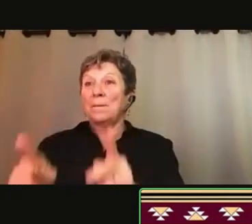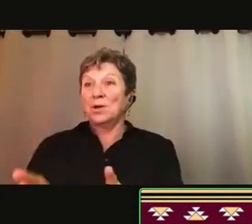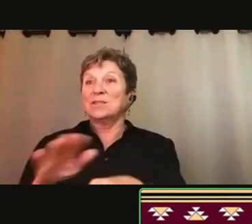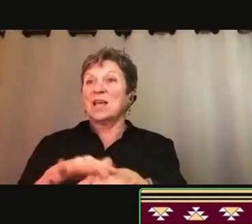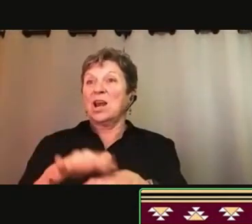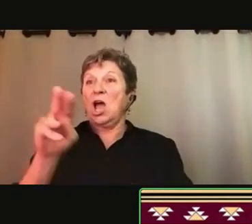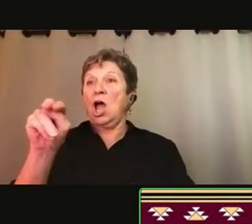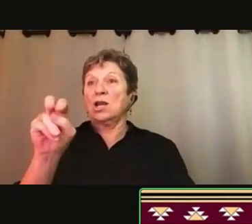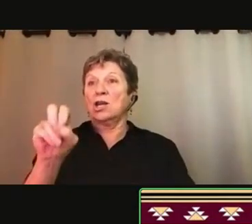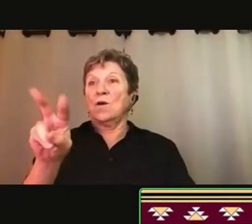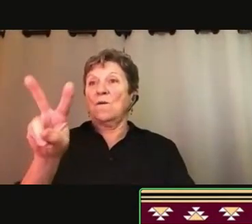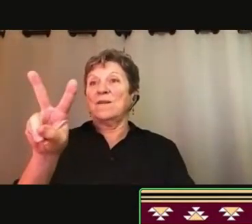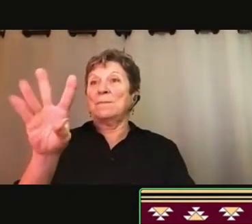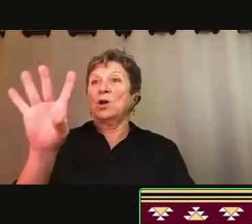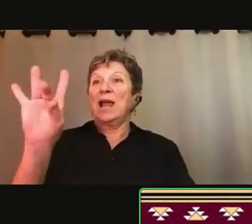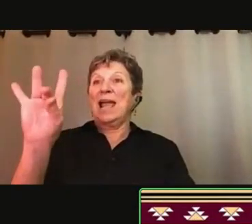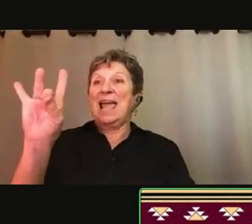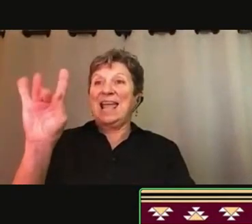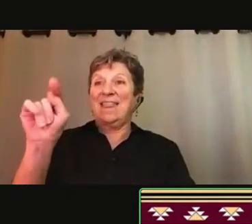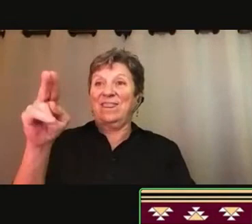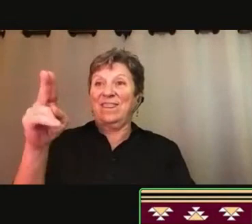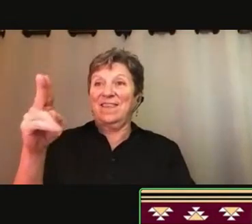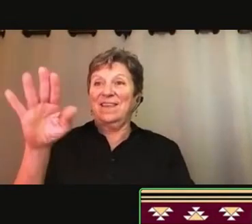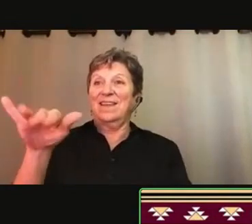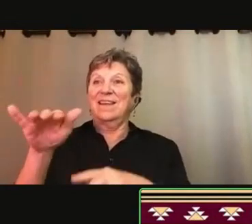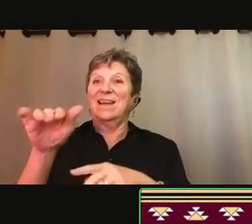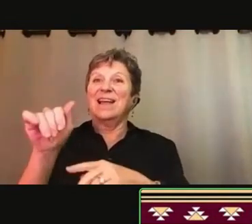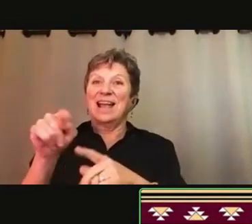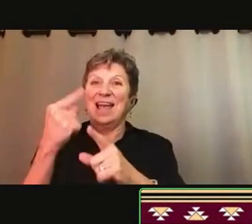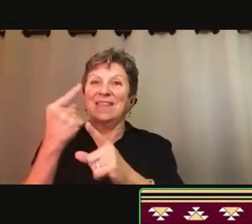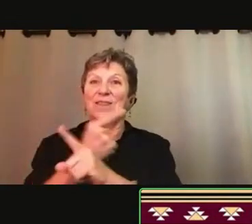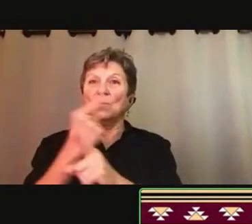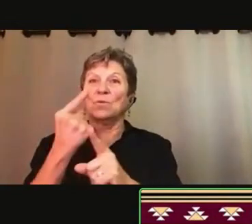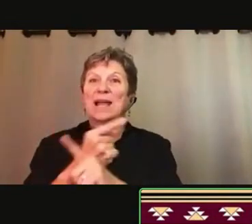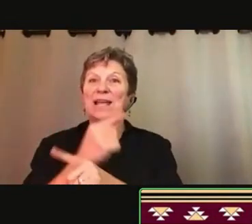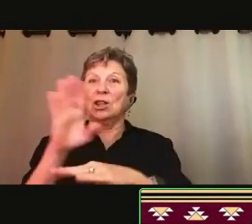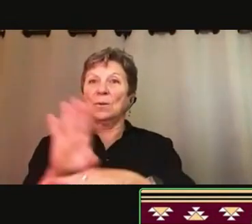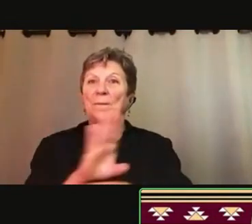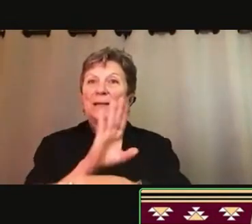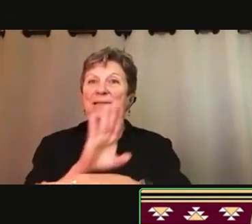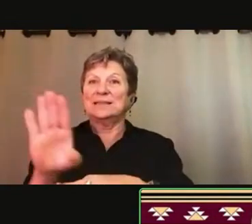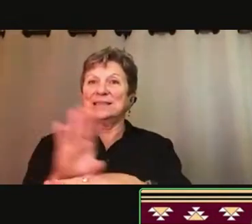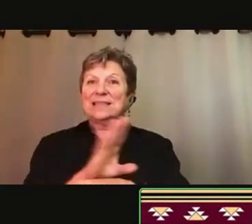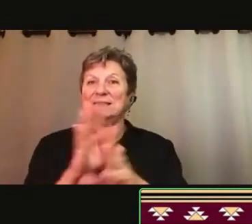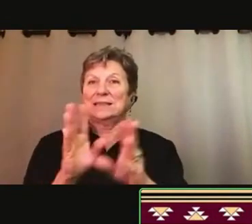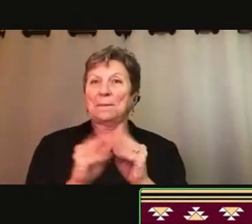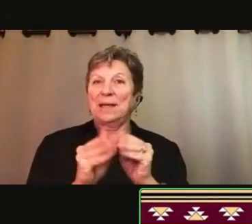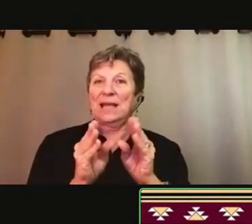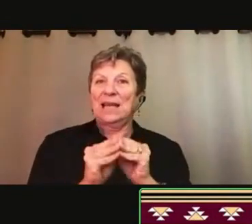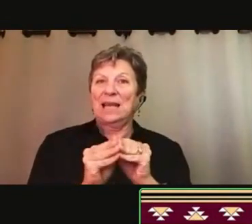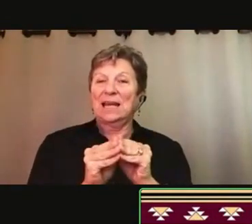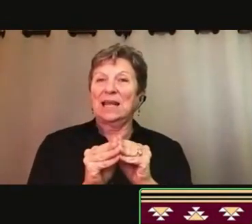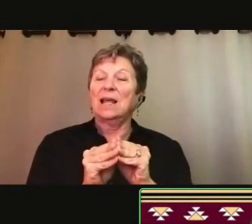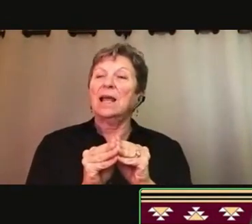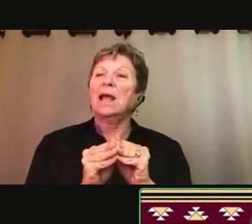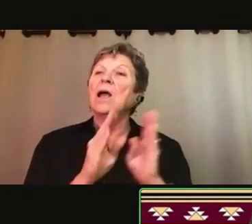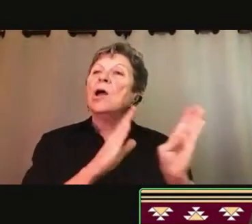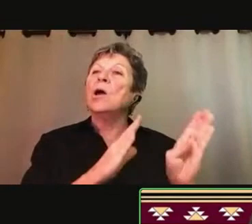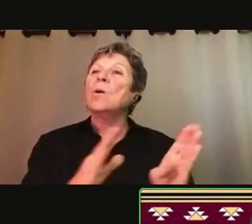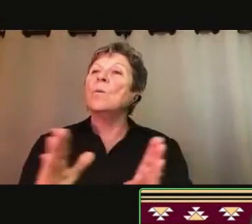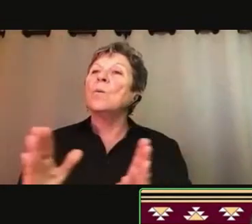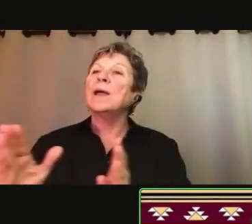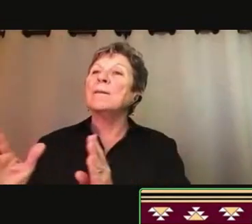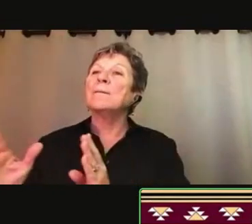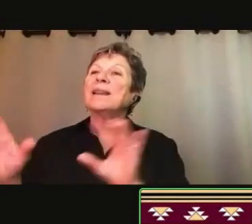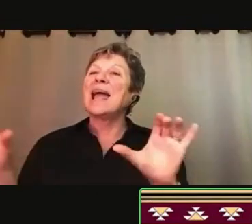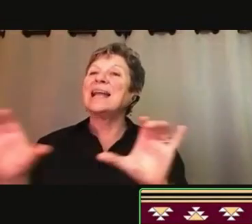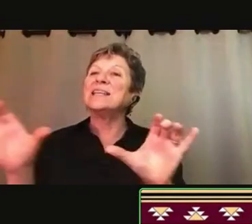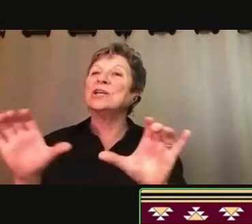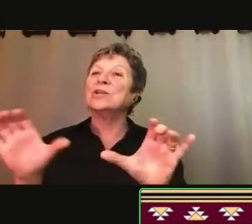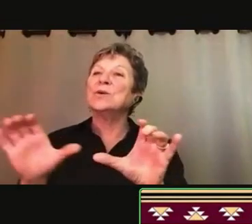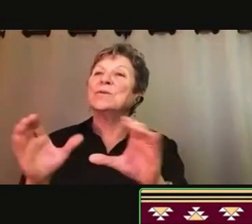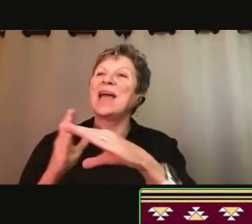APPOINTING SOMEONE TO